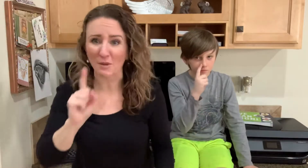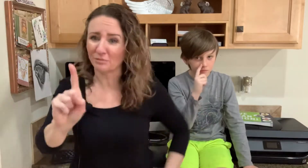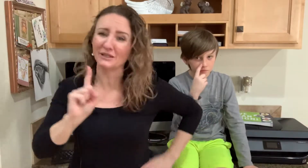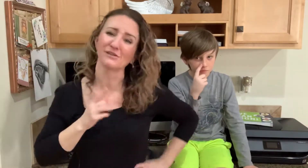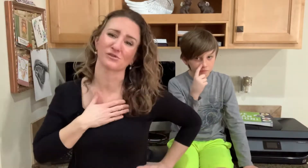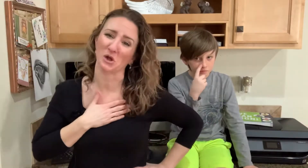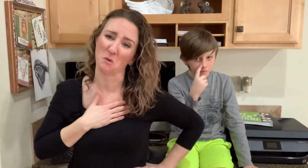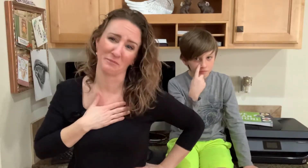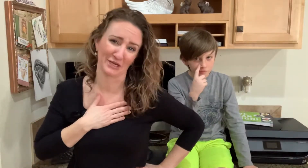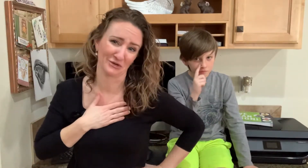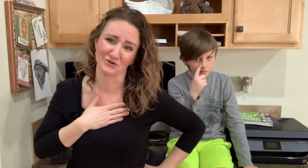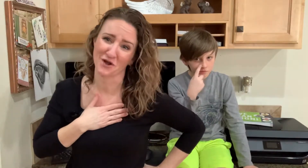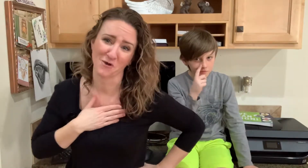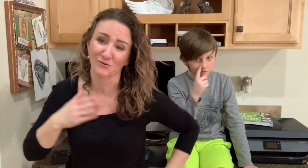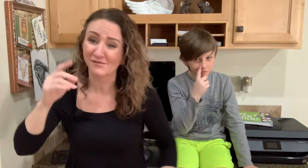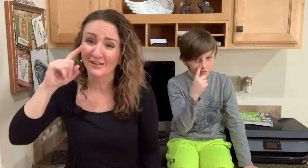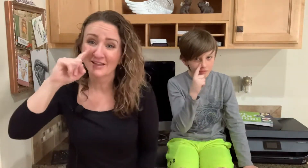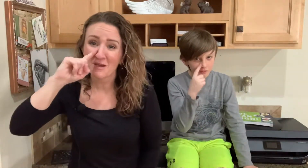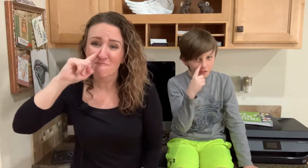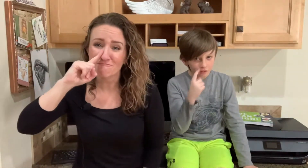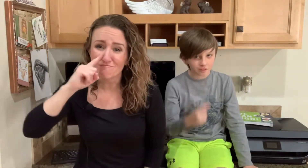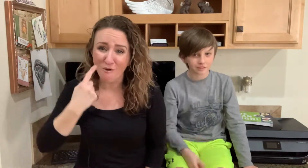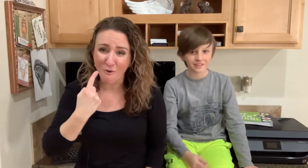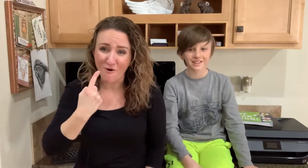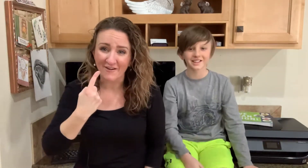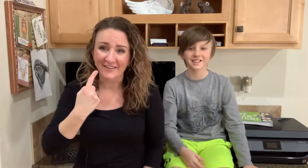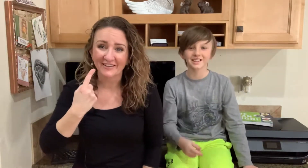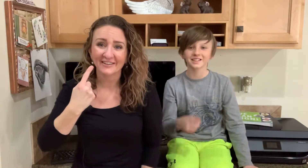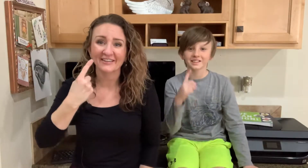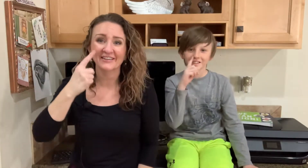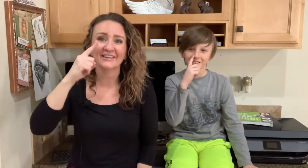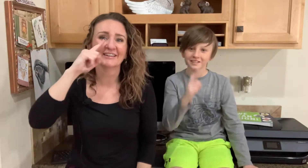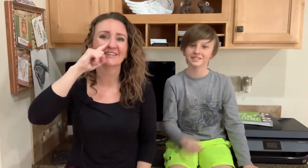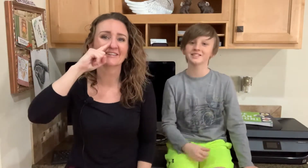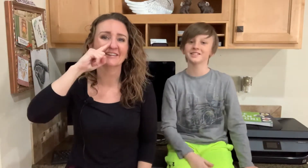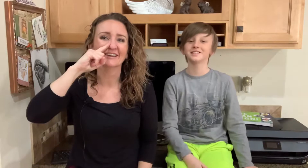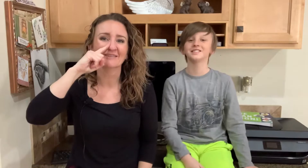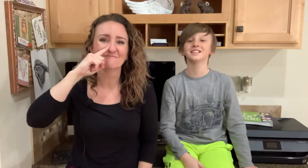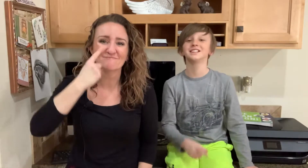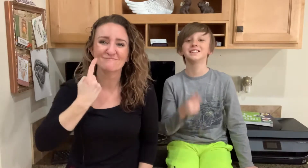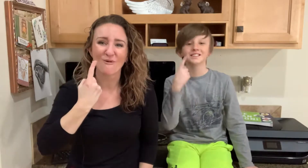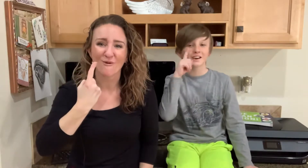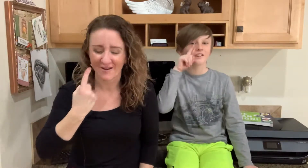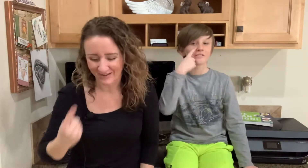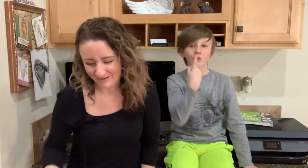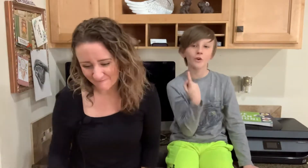but please don't pick your nose! Bored. Good, bored.